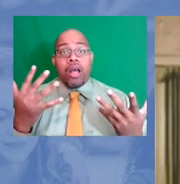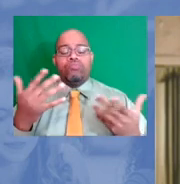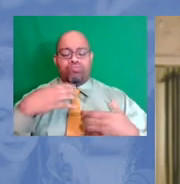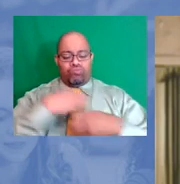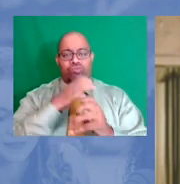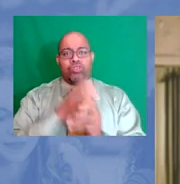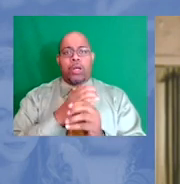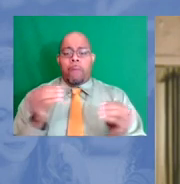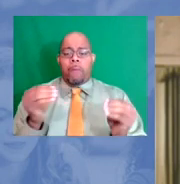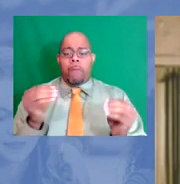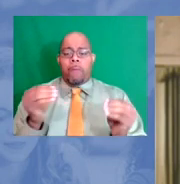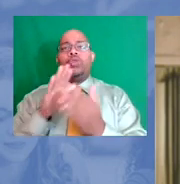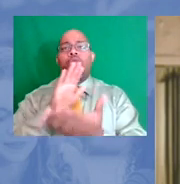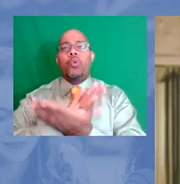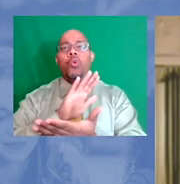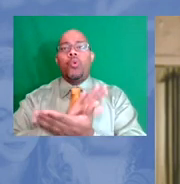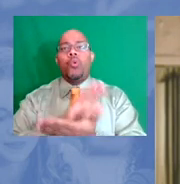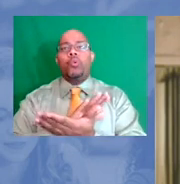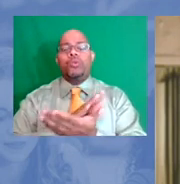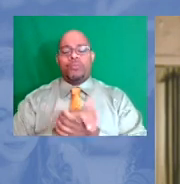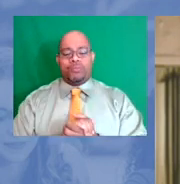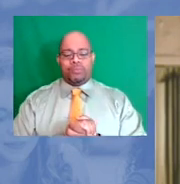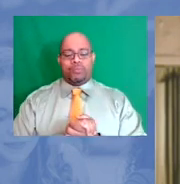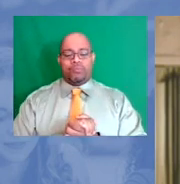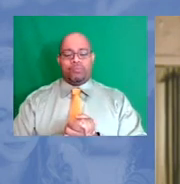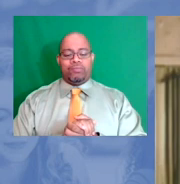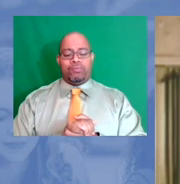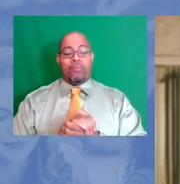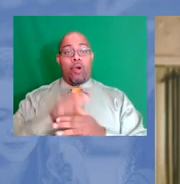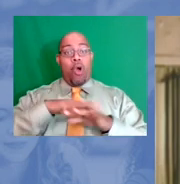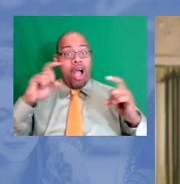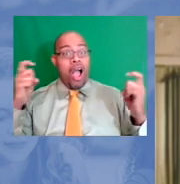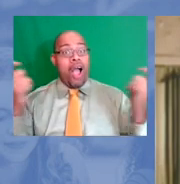SCHOOLS. AND ON THE ANNIVERSARY OF THE OLMSTEAD SUPREME